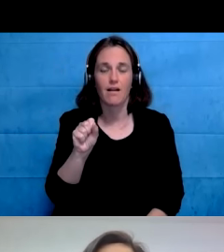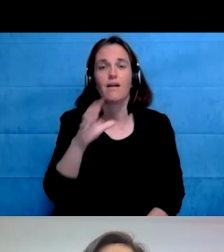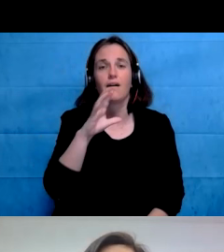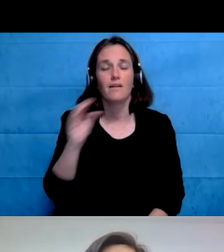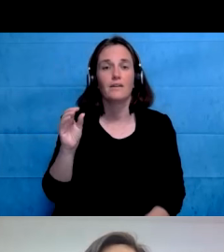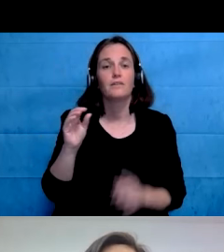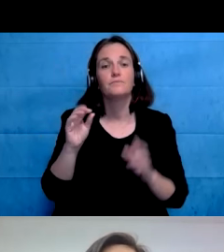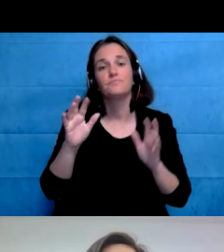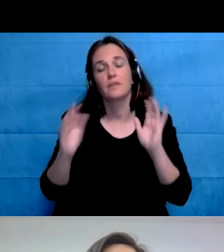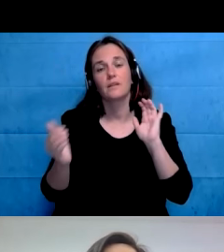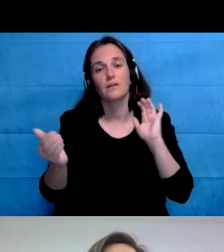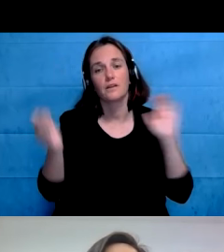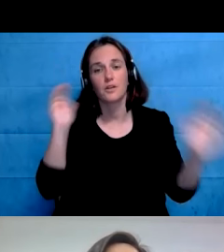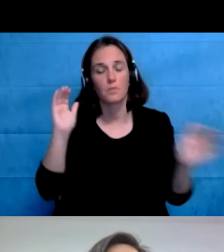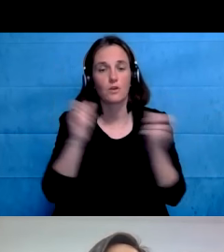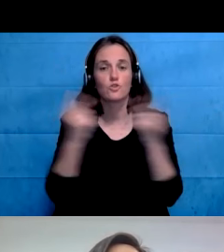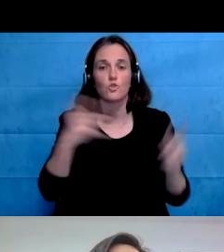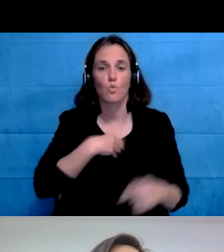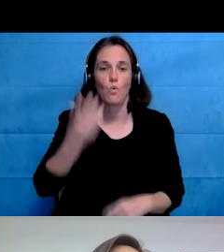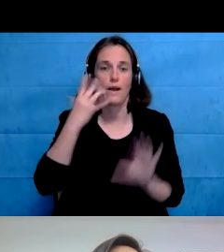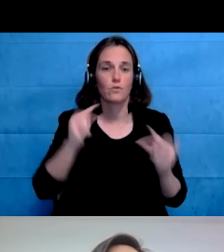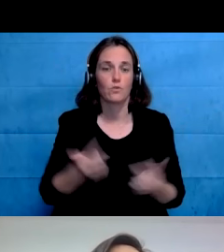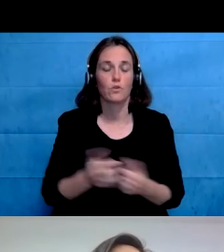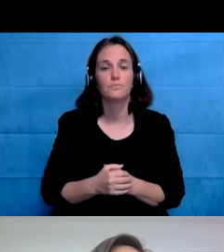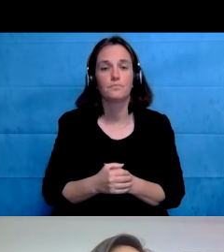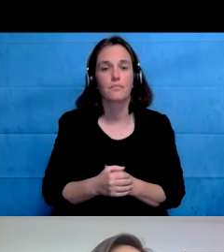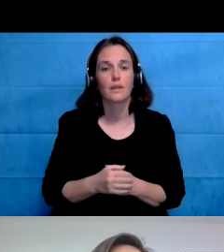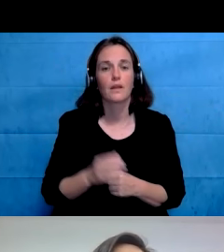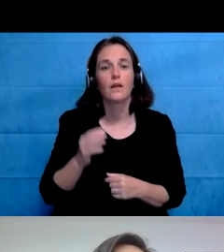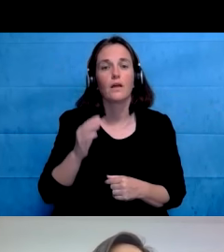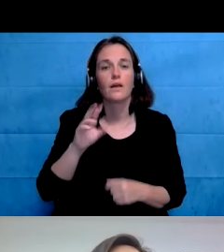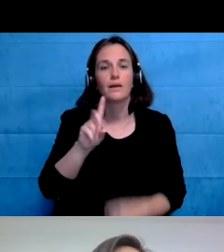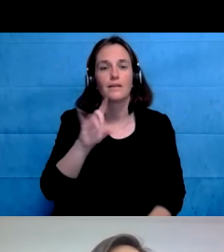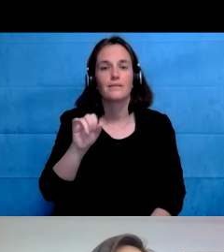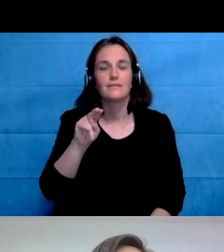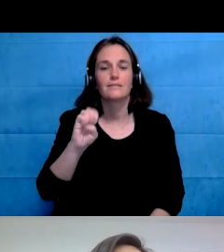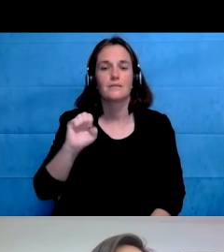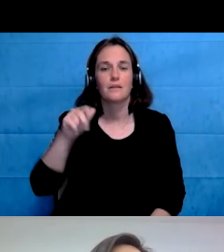In terms of dyspnea, they'll have a rate of dyspnea at 42%, whereas White individuals are only showing